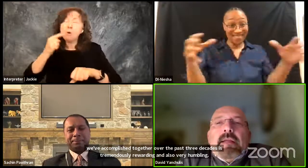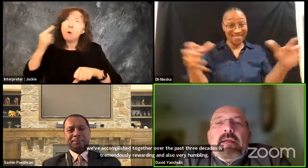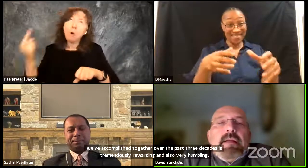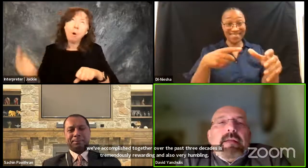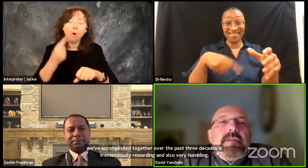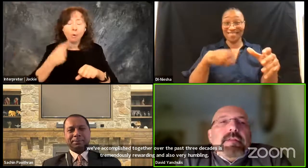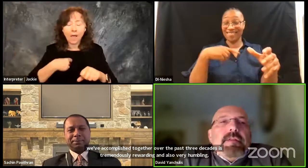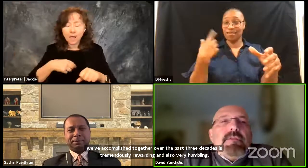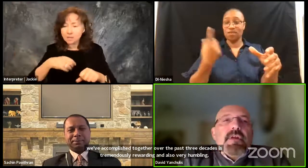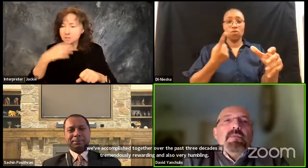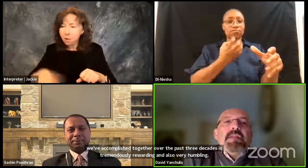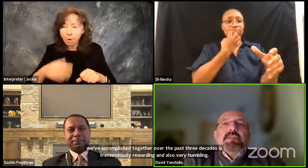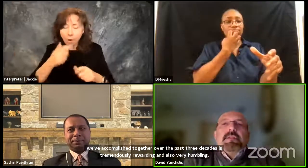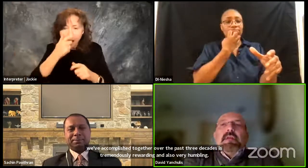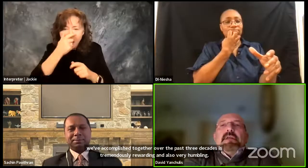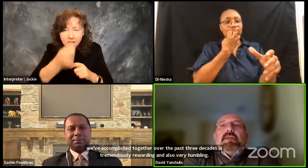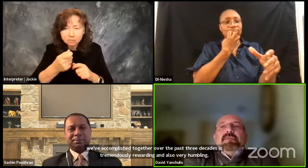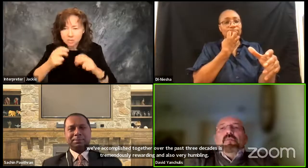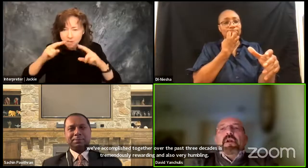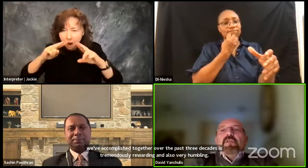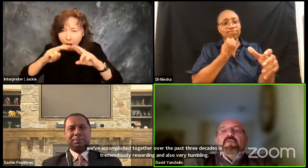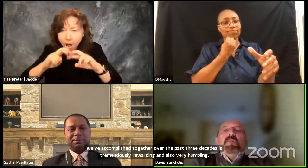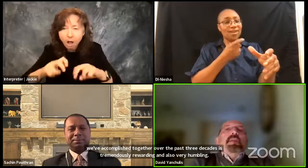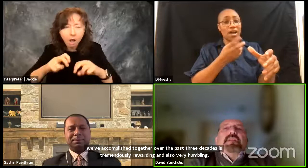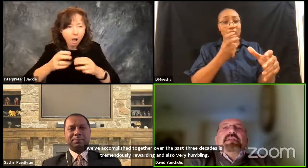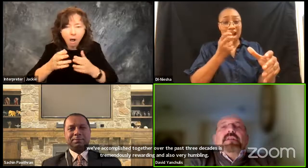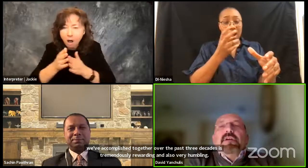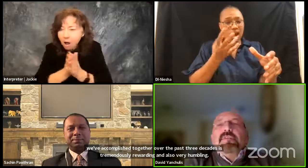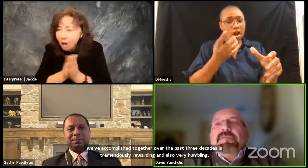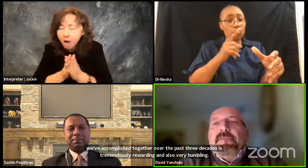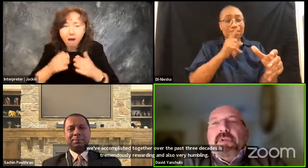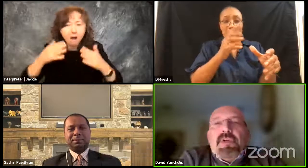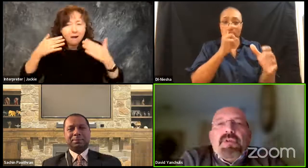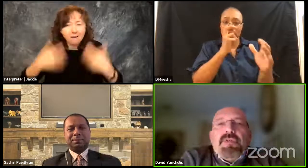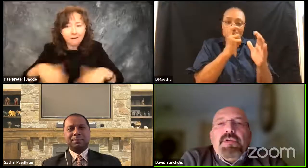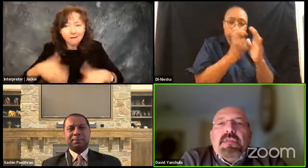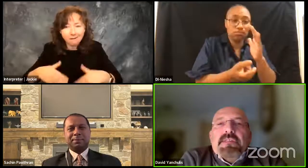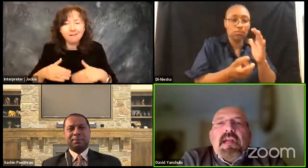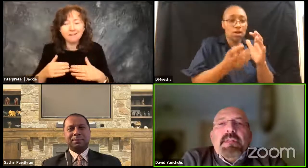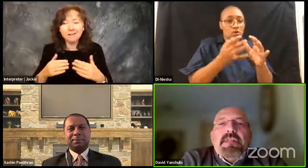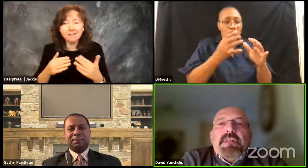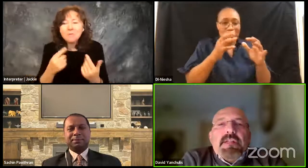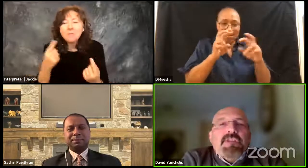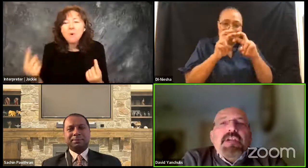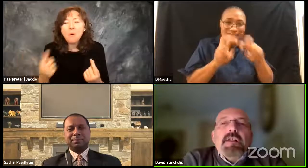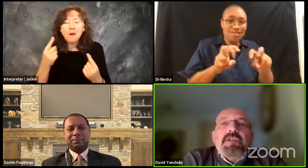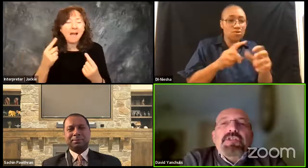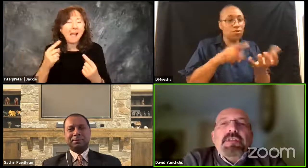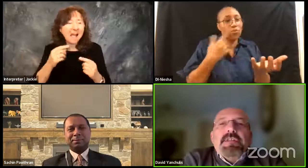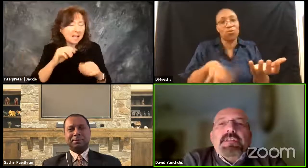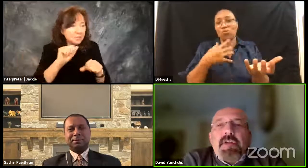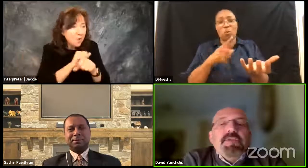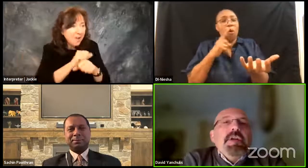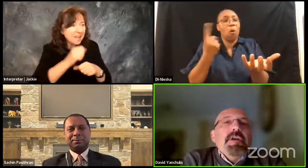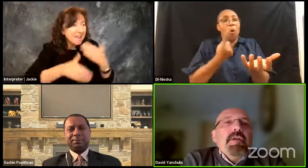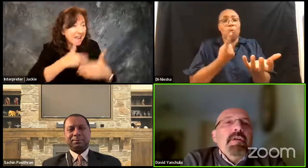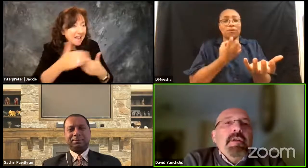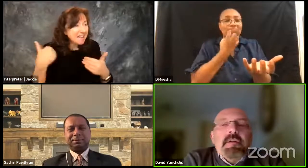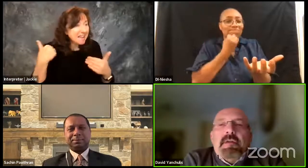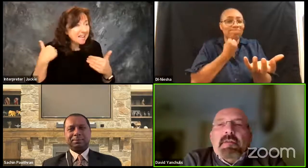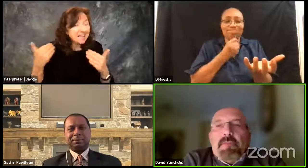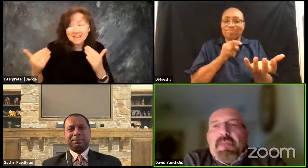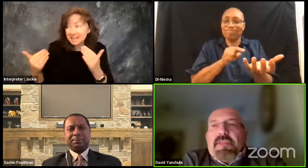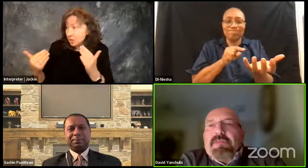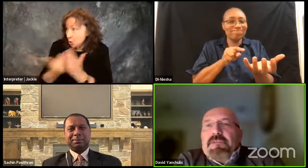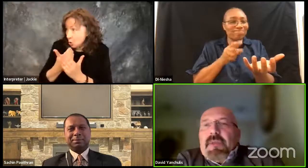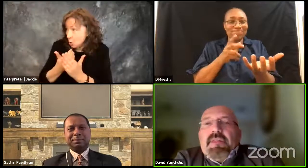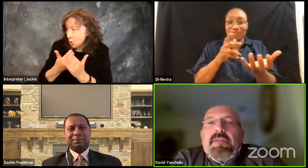There was always wonderful mix of new assignments and challenges, year after year, month after